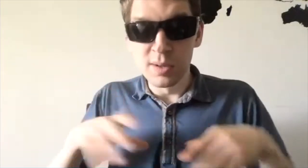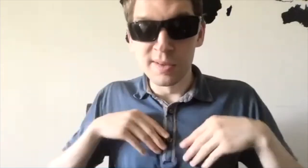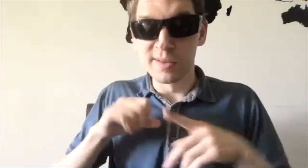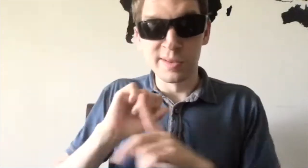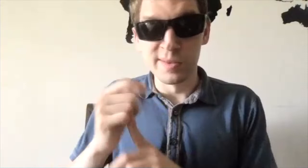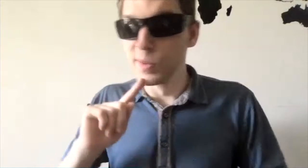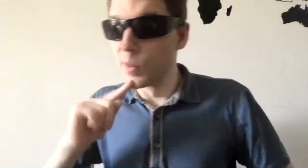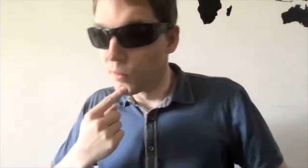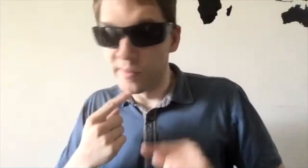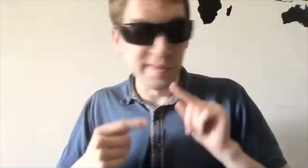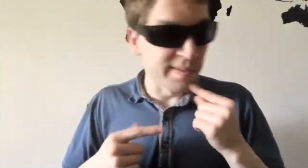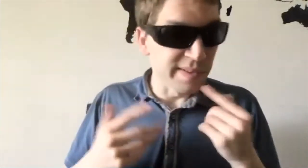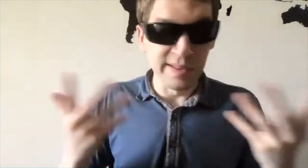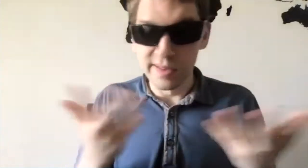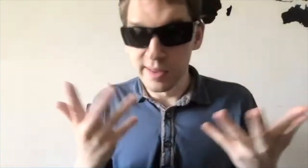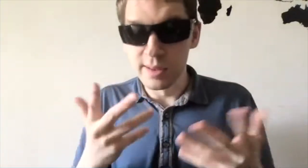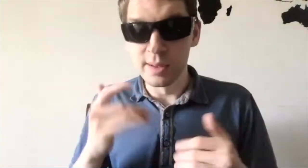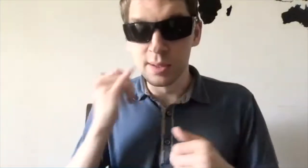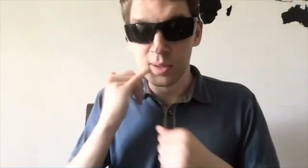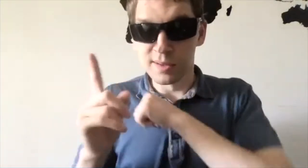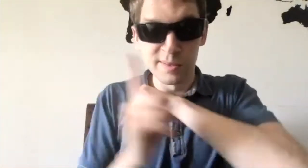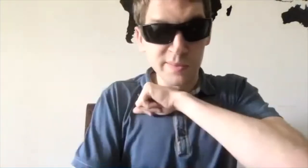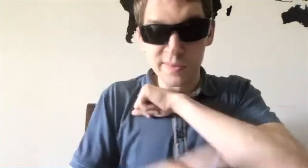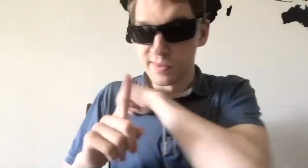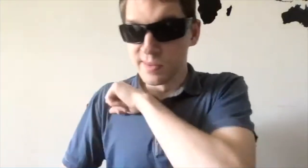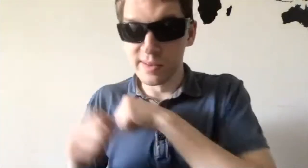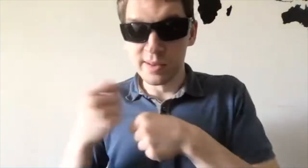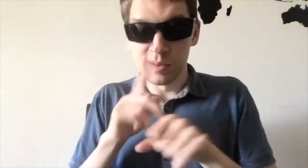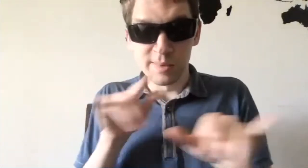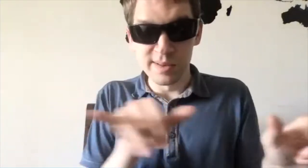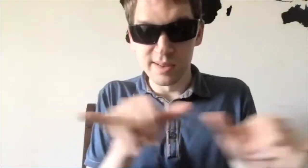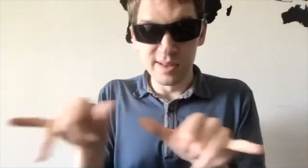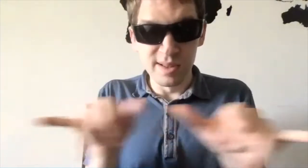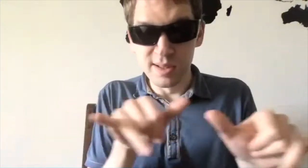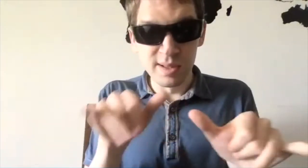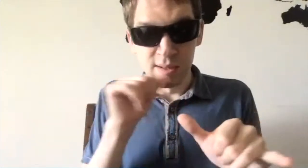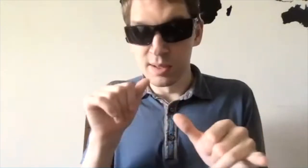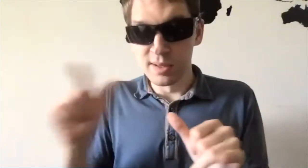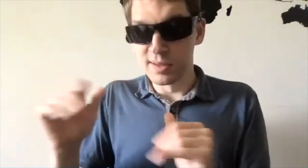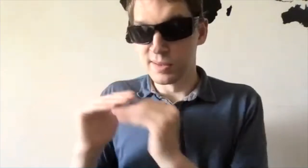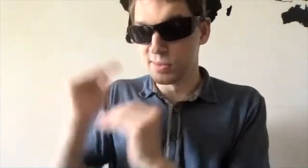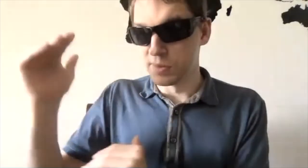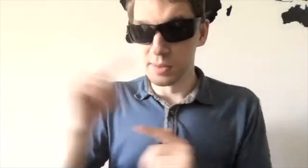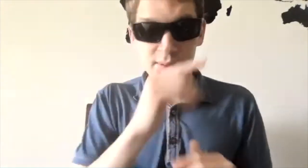It's important to not take one situation less serious than another or minimize one situation